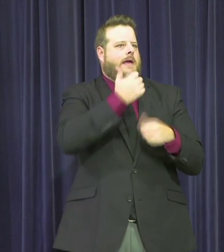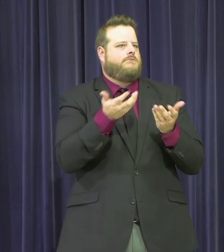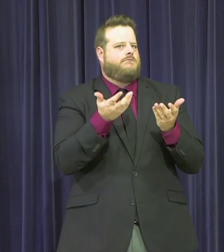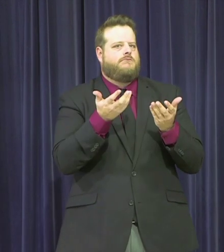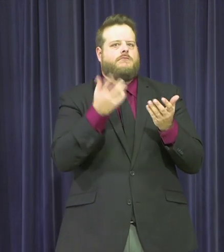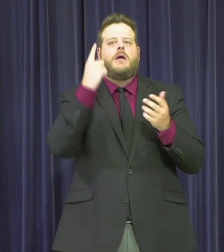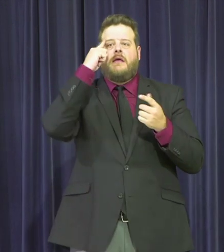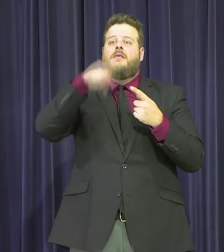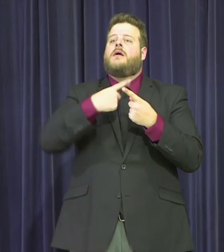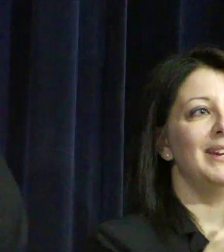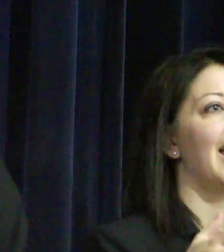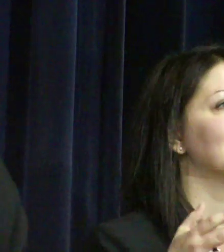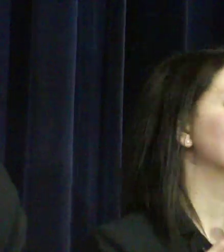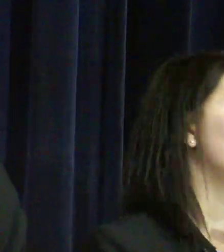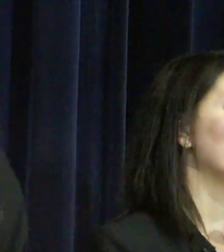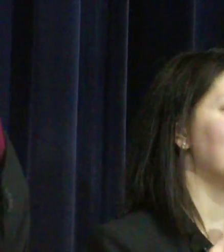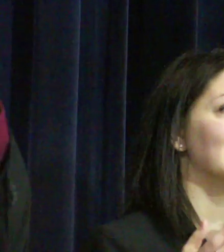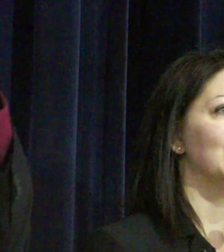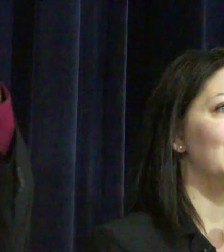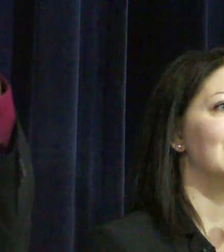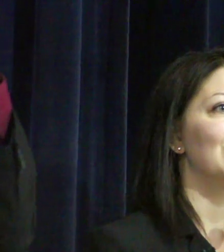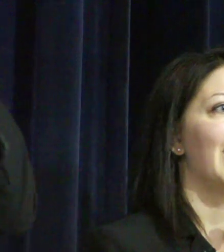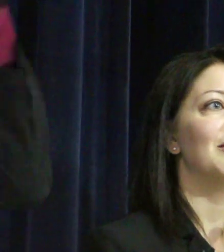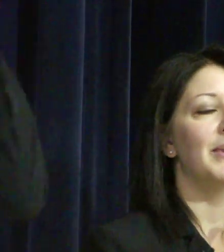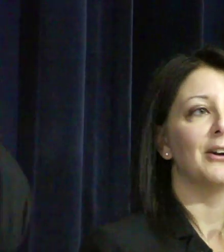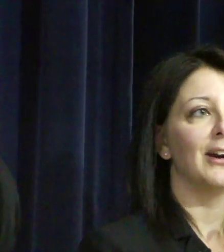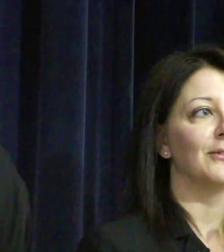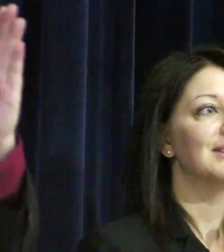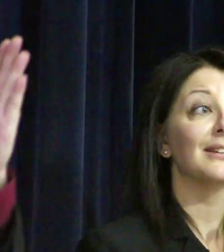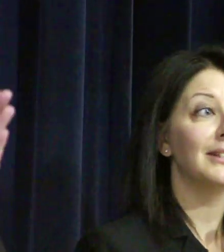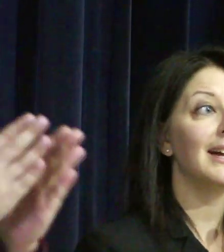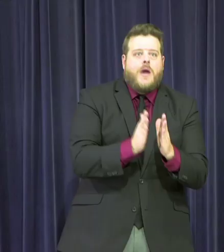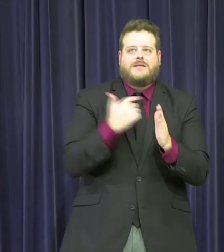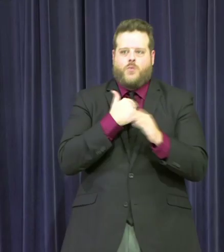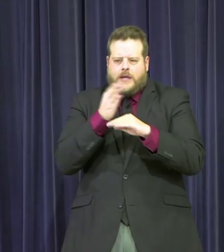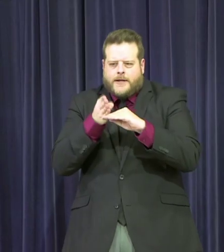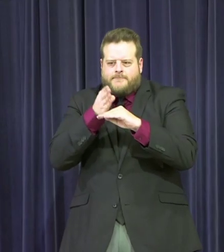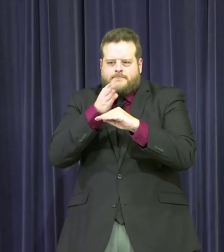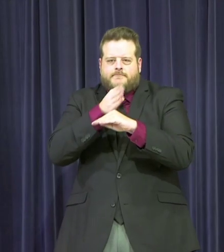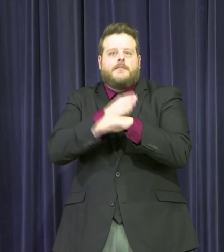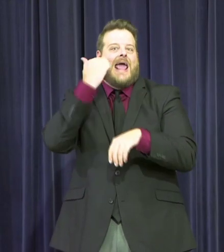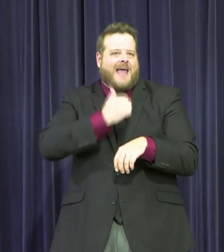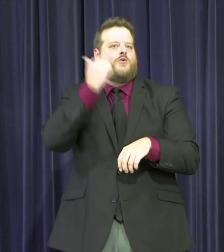Thinking about big and small ways in which we can do that better every single day.